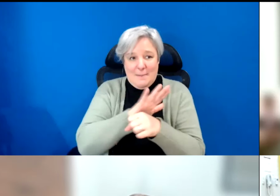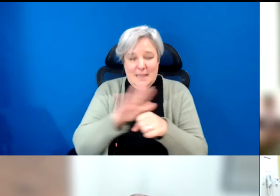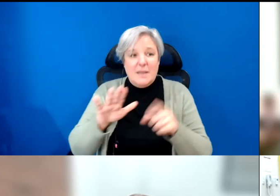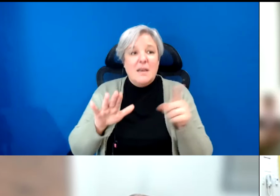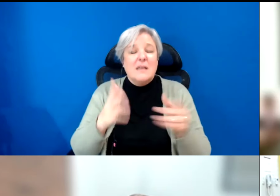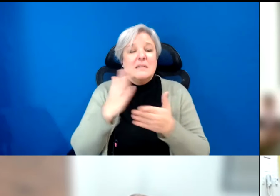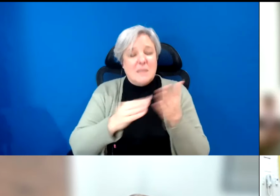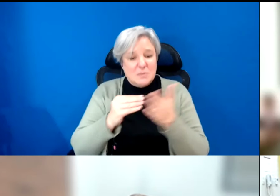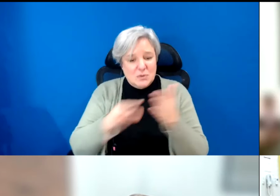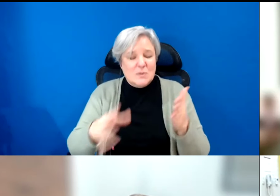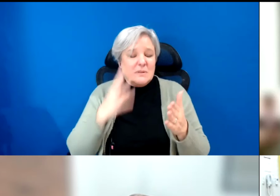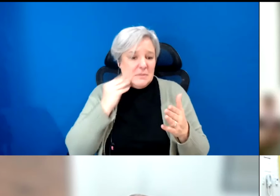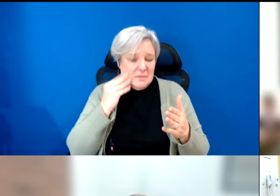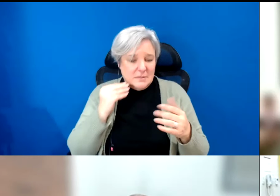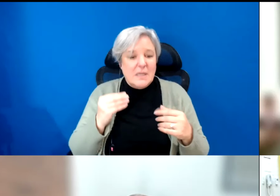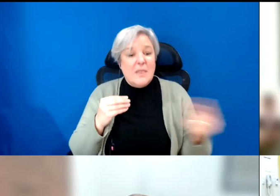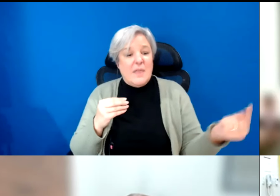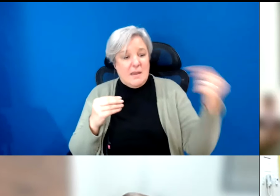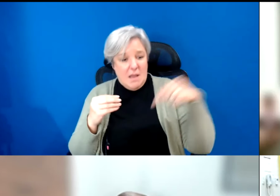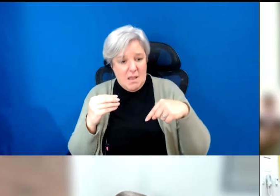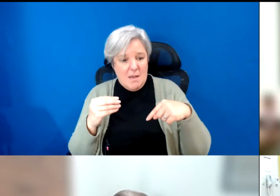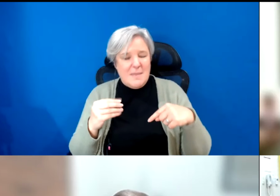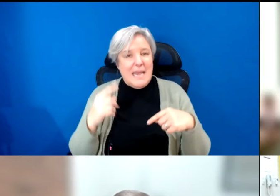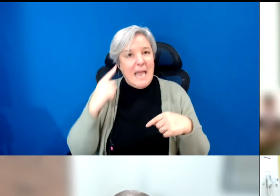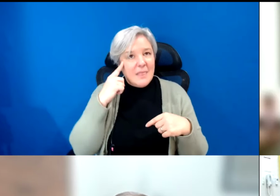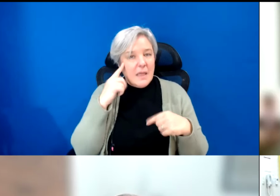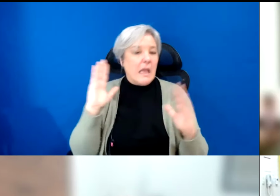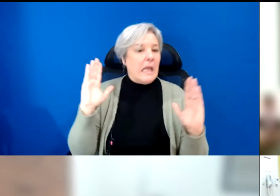that I've had some experience with come in and I think they expect it like like